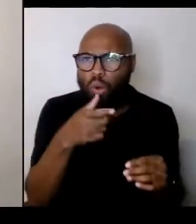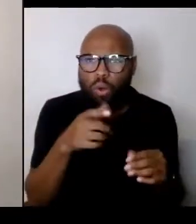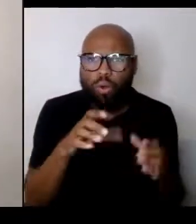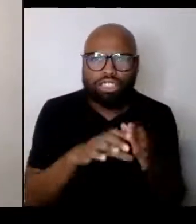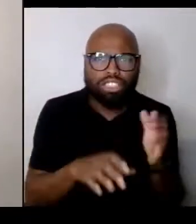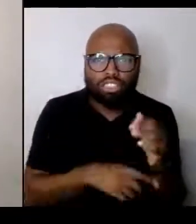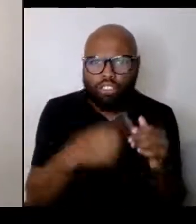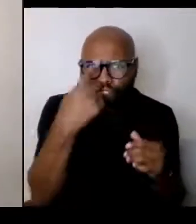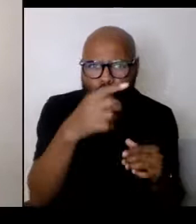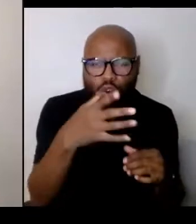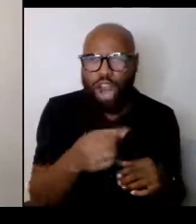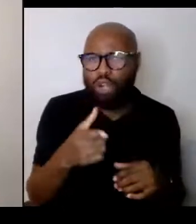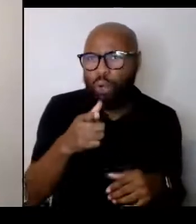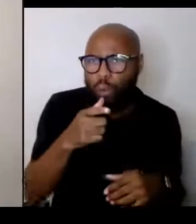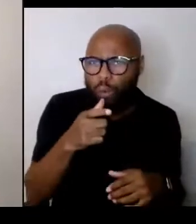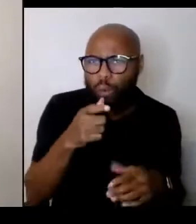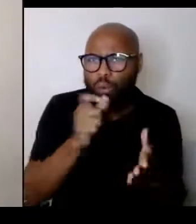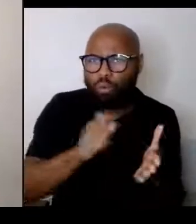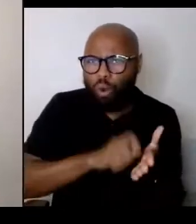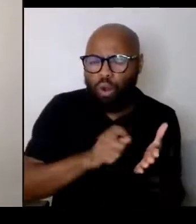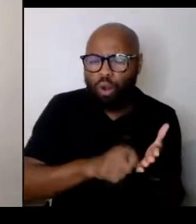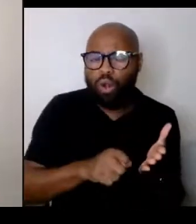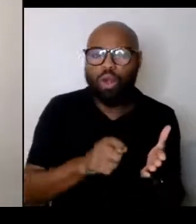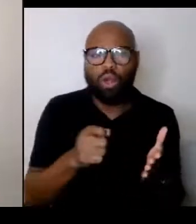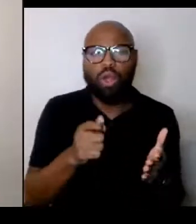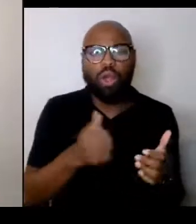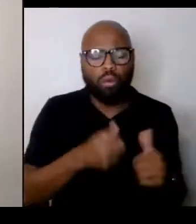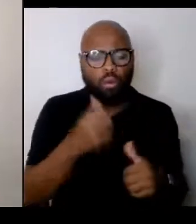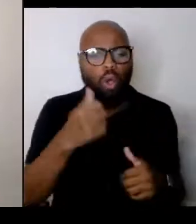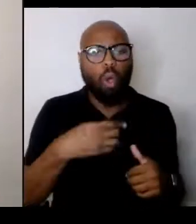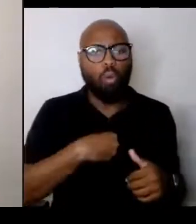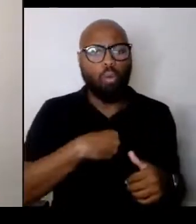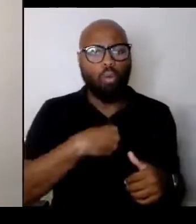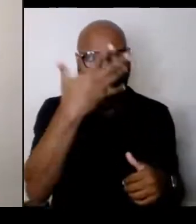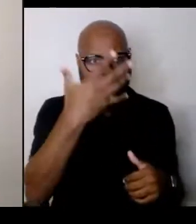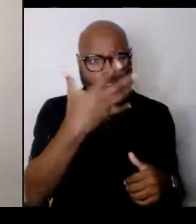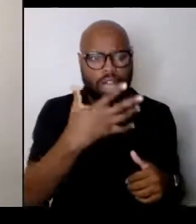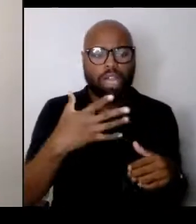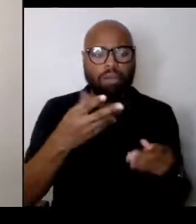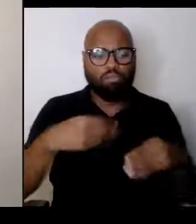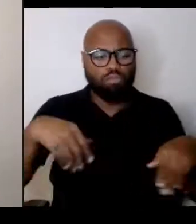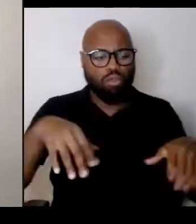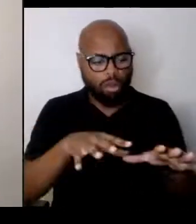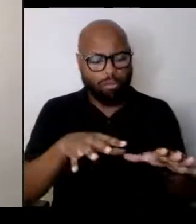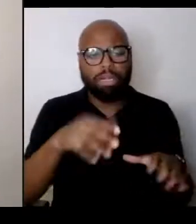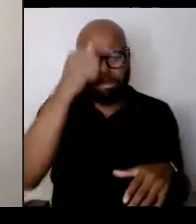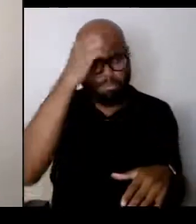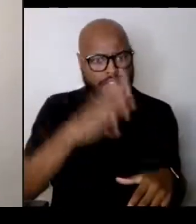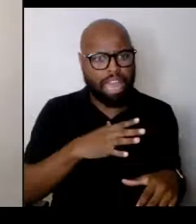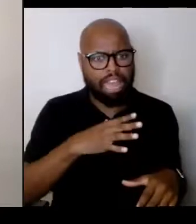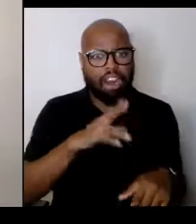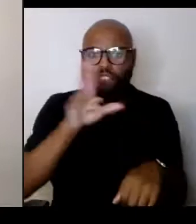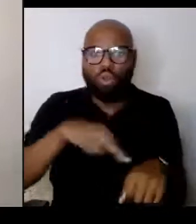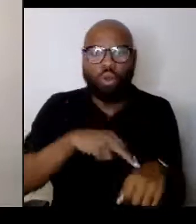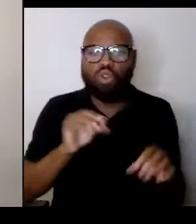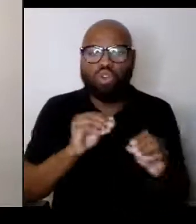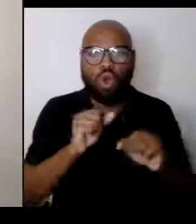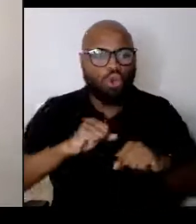by White property owning men. Of course, there's no space in the constitution speaking